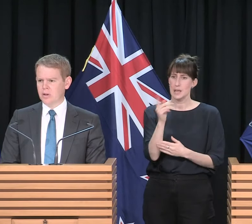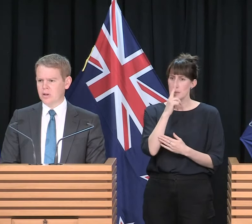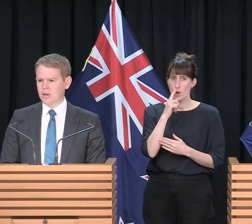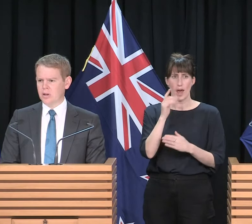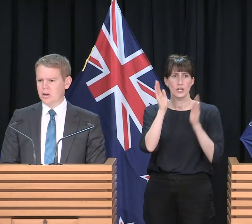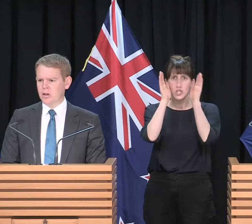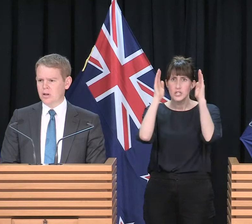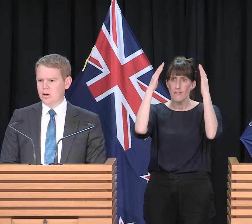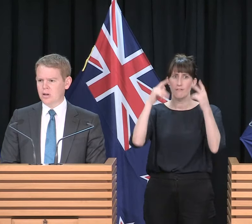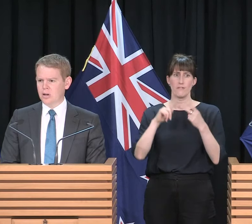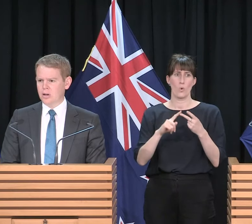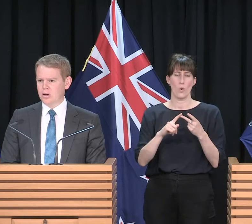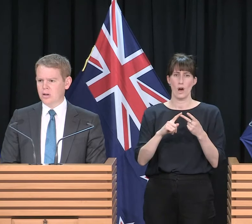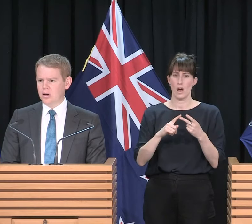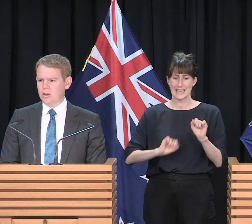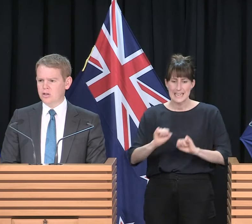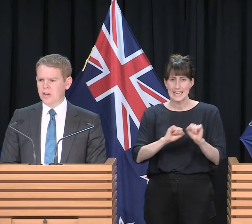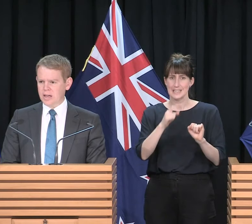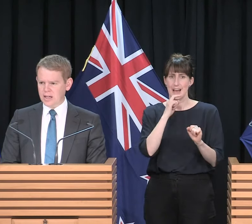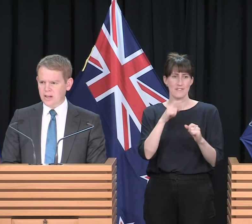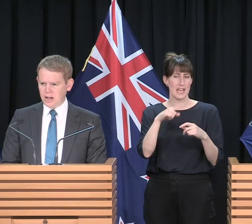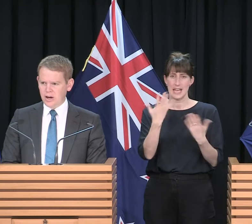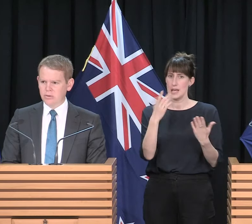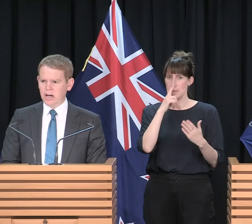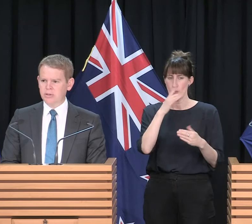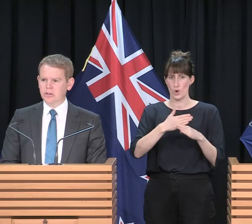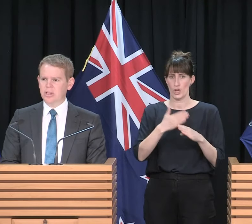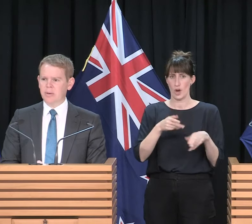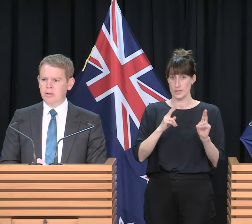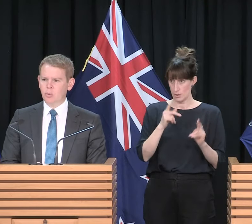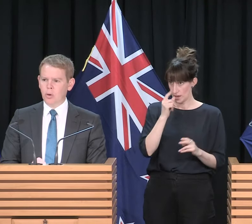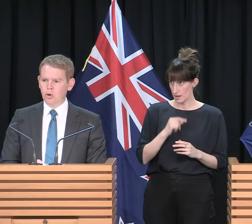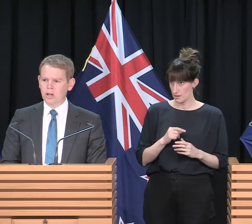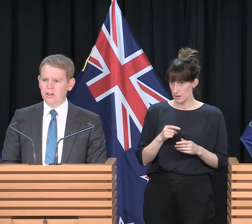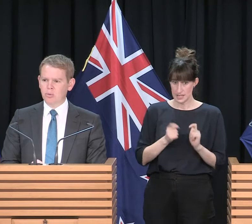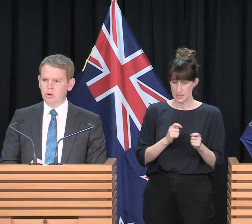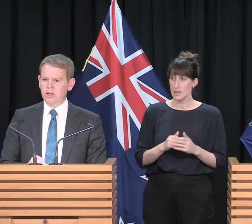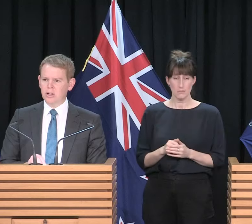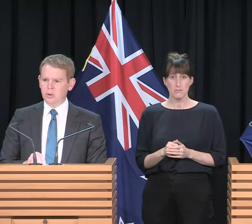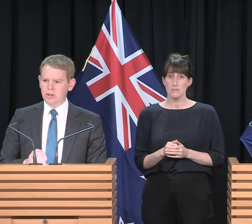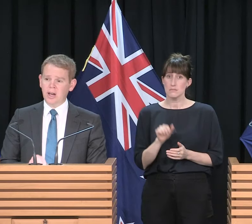the community, and it's encouraging to see that rise in testing numbers. I can't